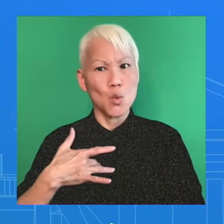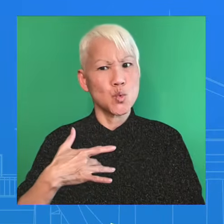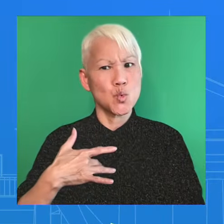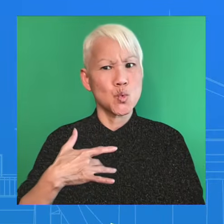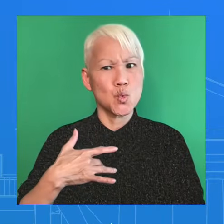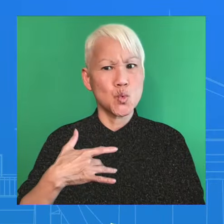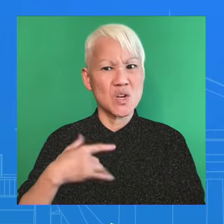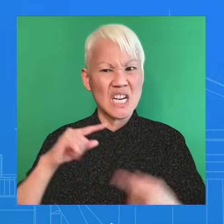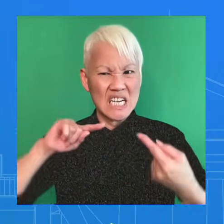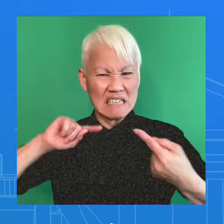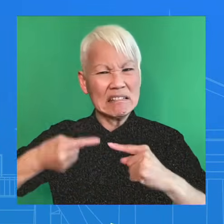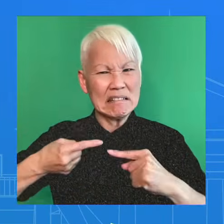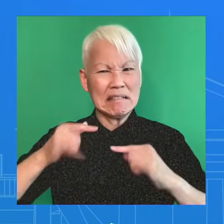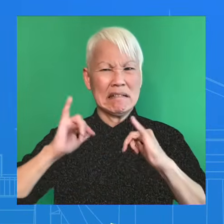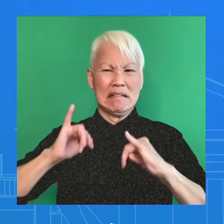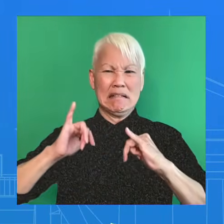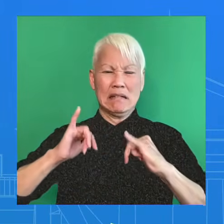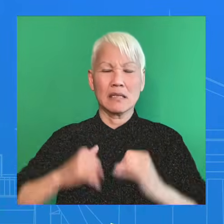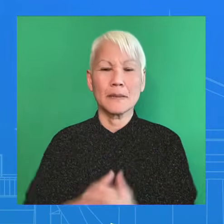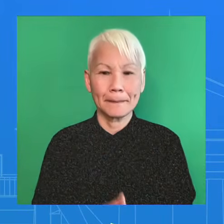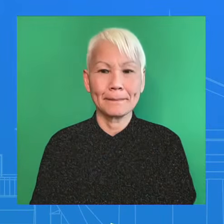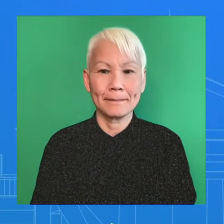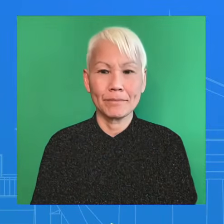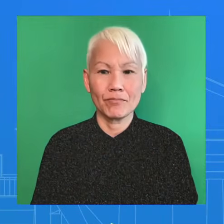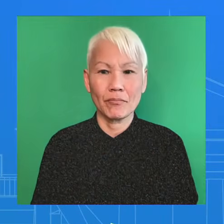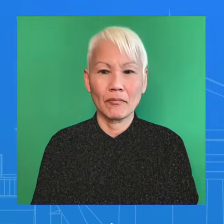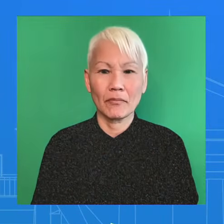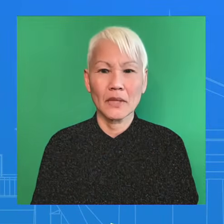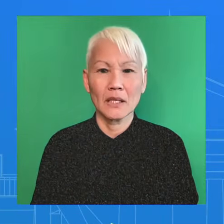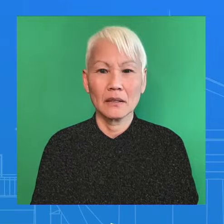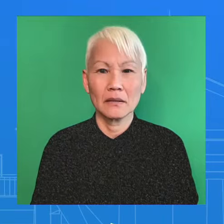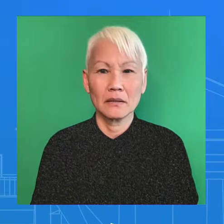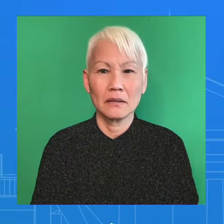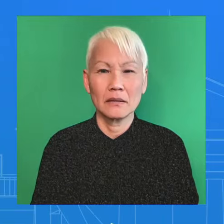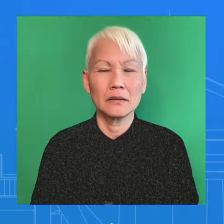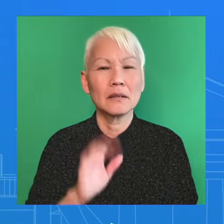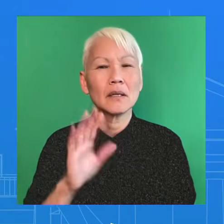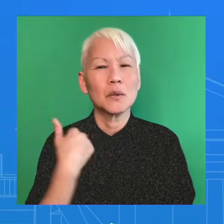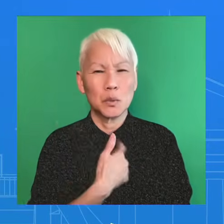The Press: I want the rationale, is what I'm asking. Mr. Kirby: We've been consistent about the rationale too. I think we can all agree,